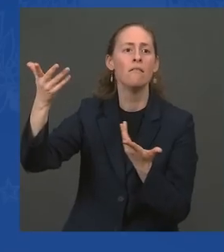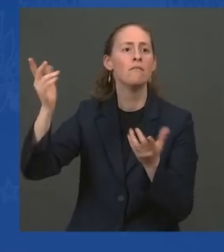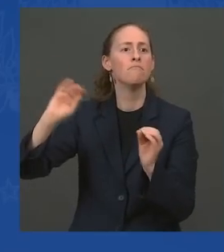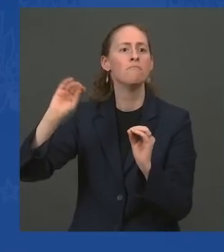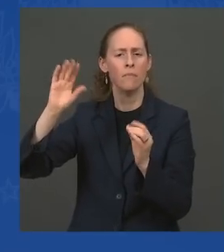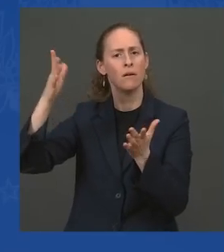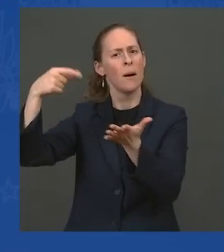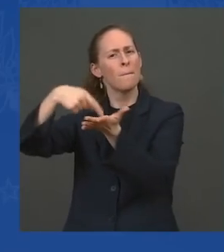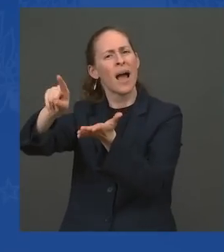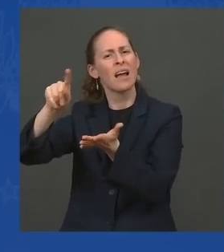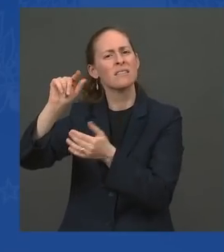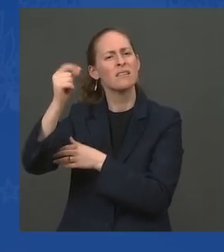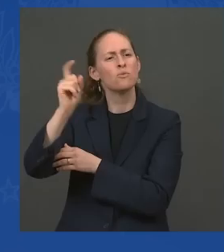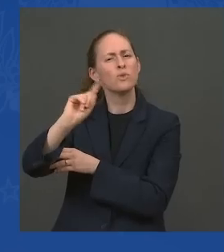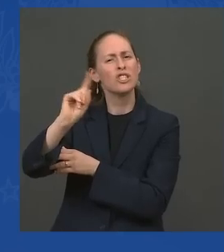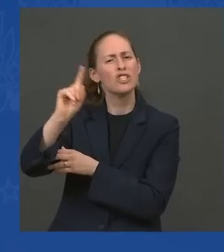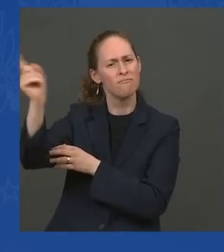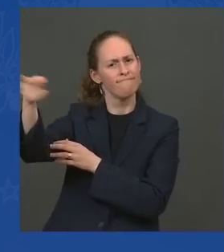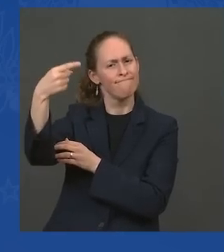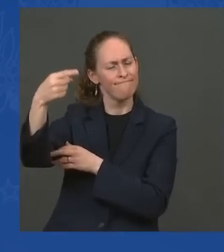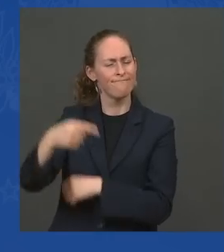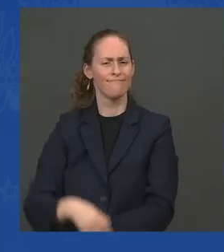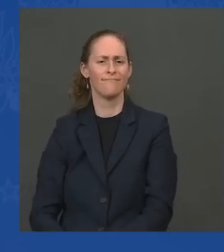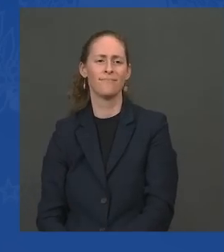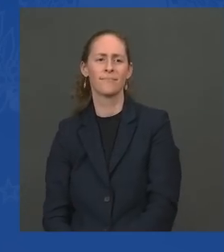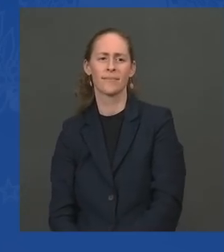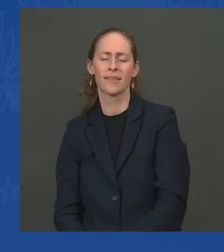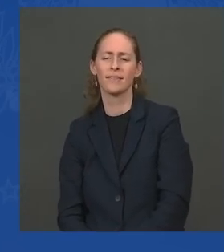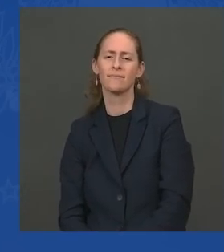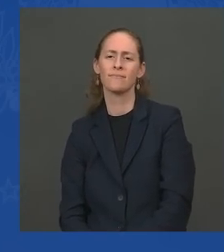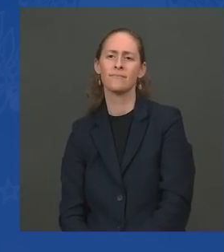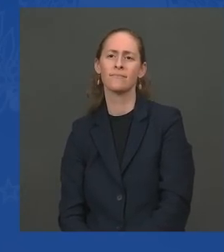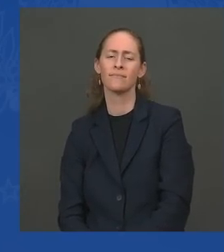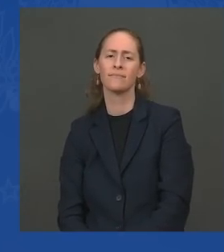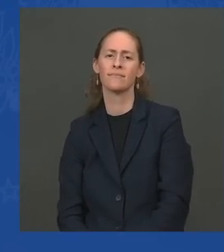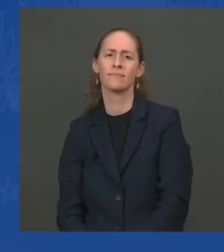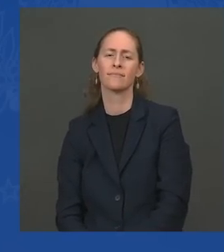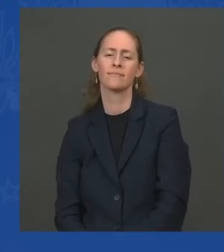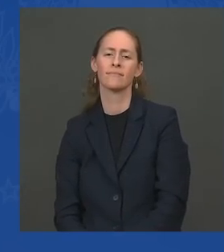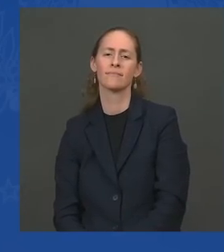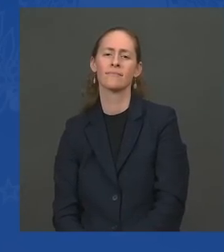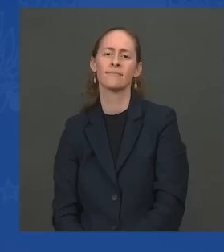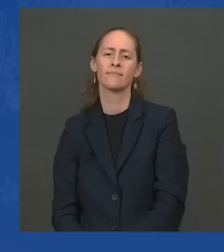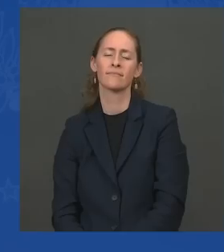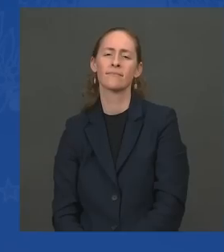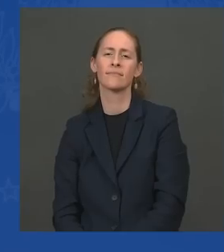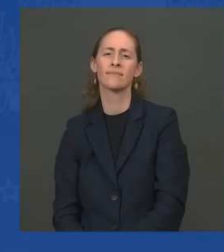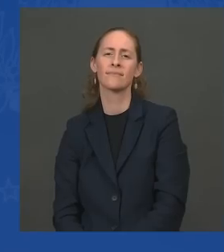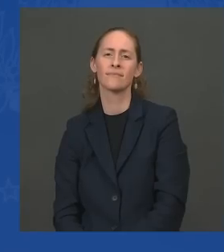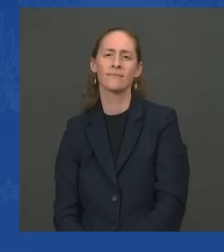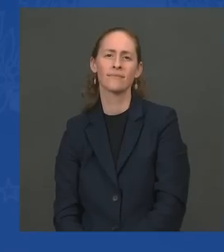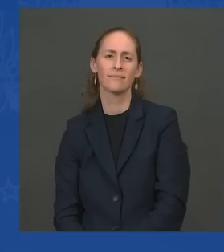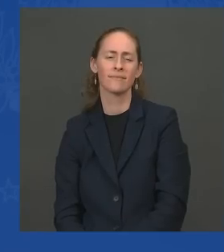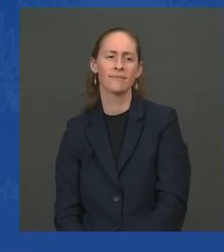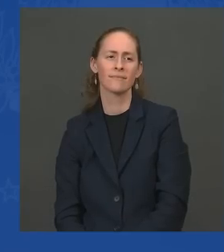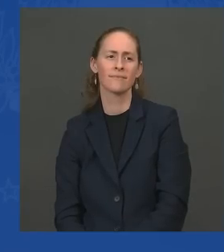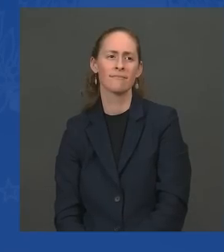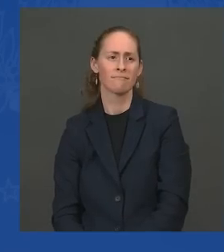Pay a little. And that's how we pay for it -- for real.